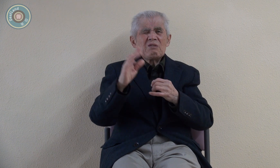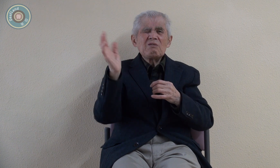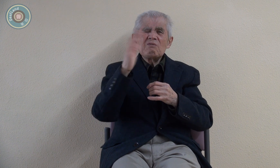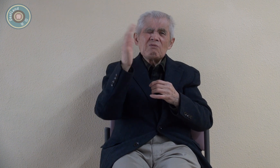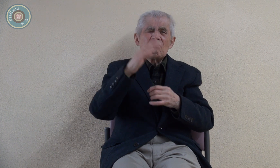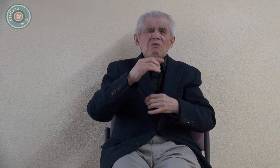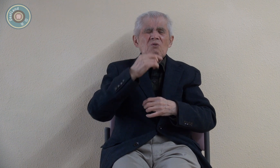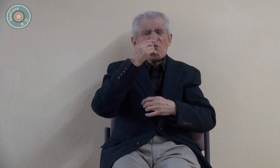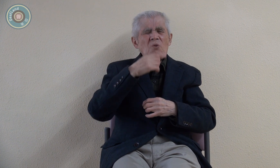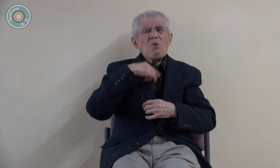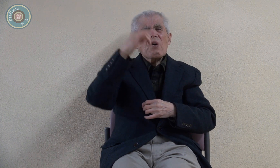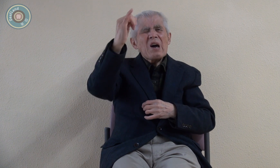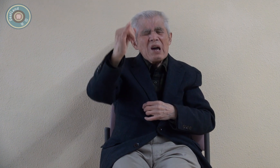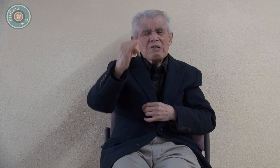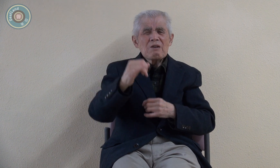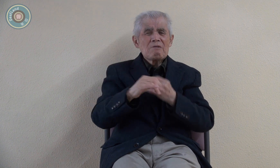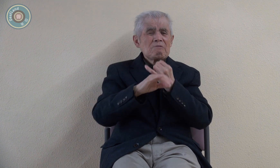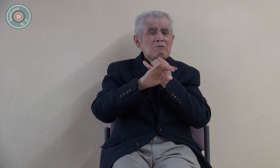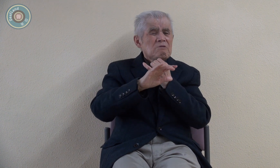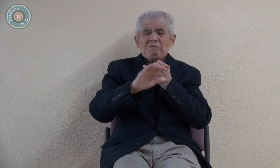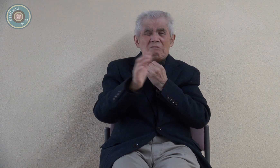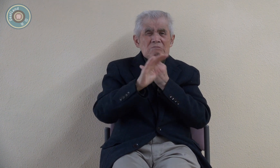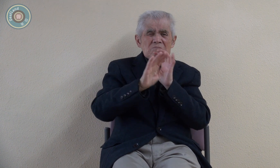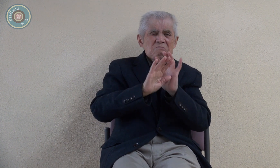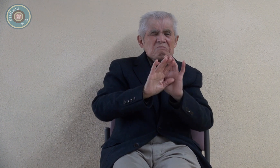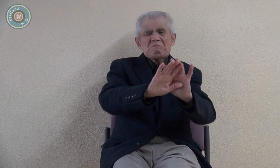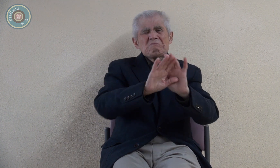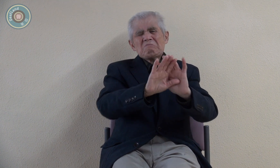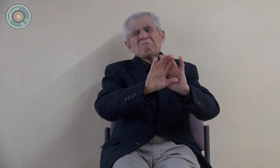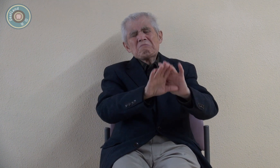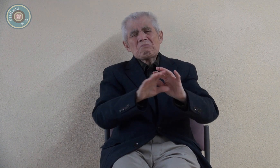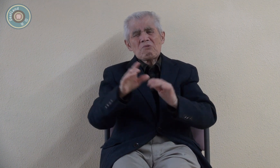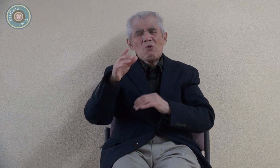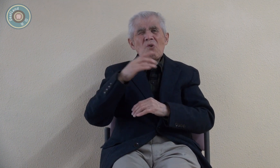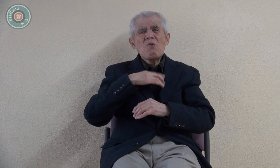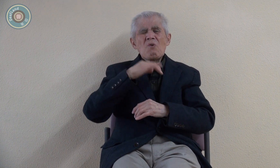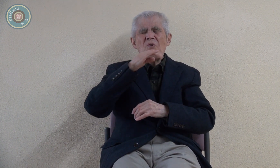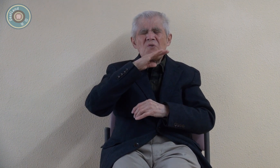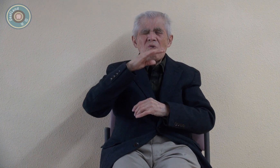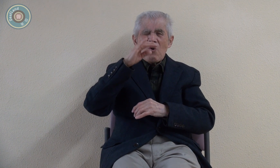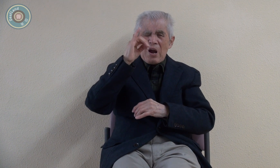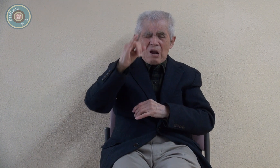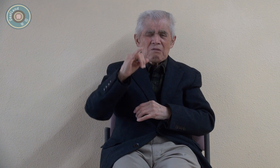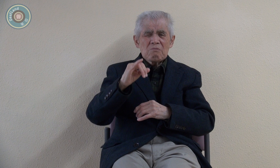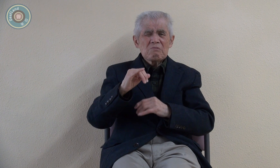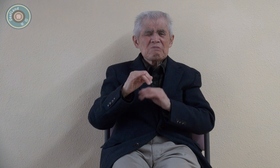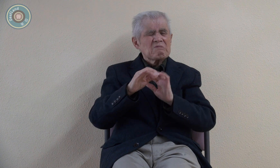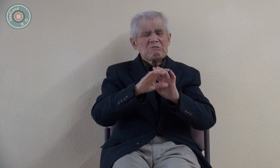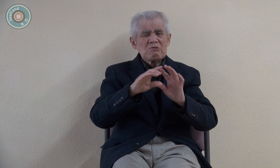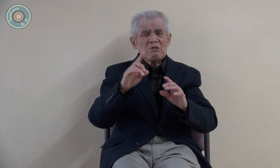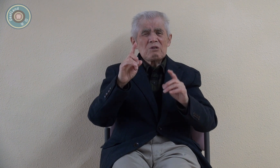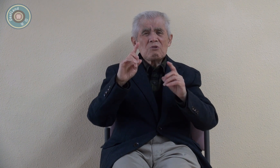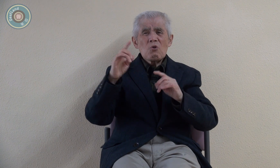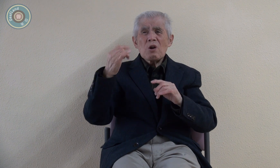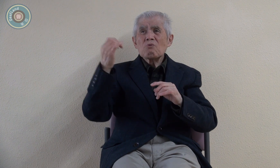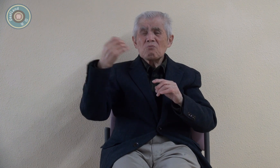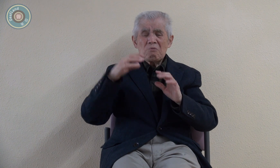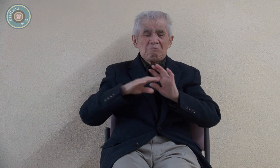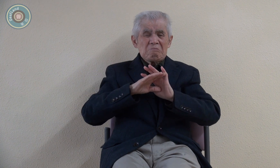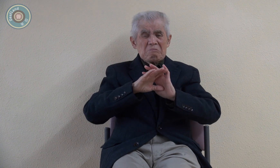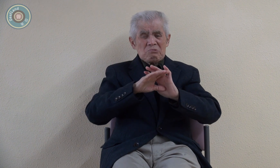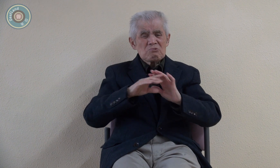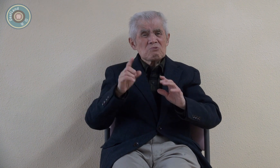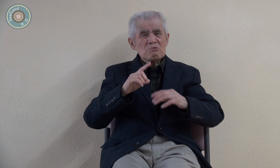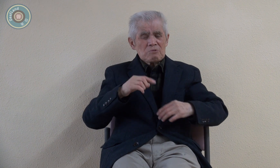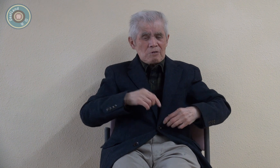The child says, “Mother” She doesn’t recognize him